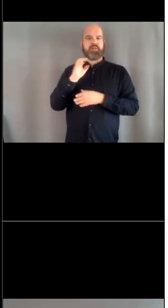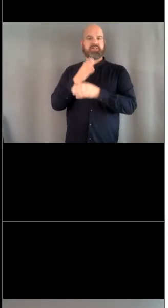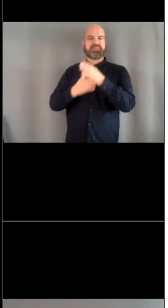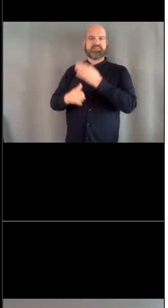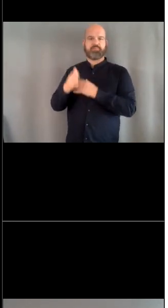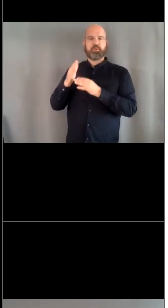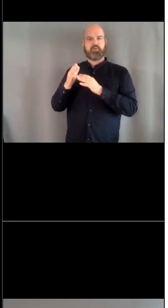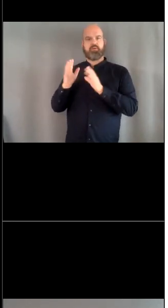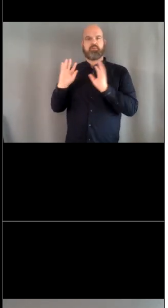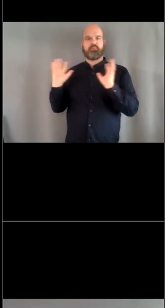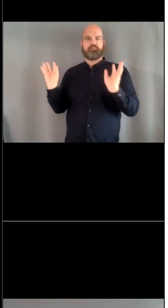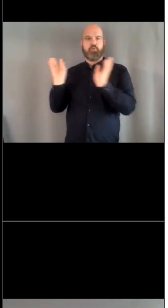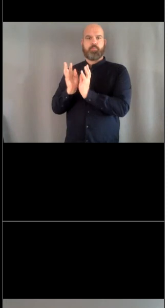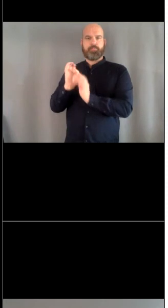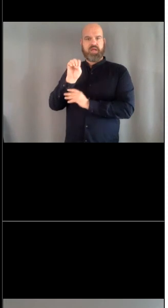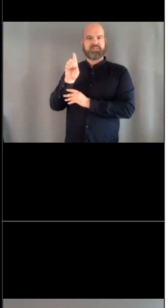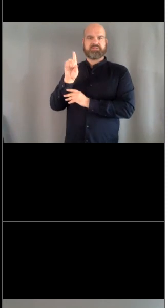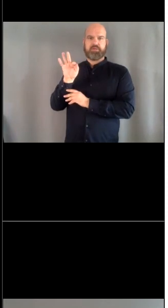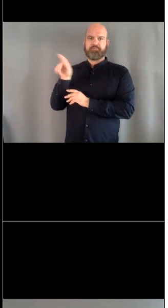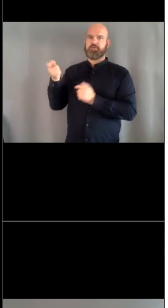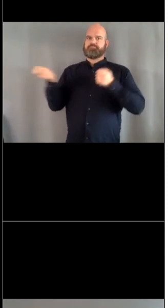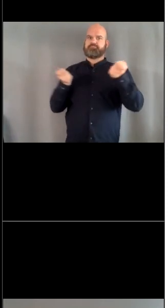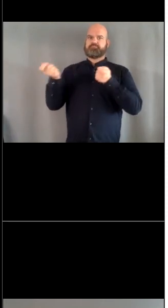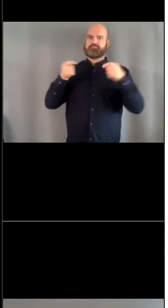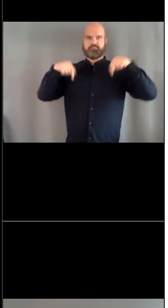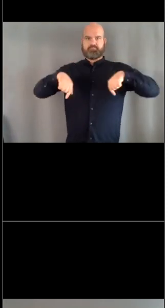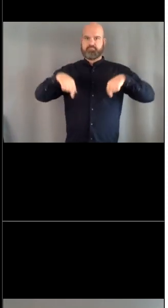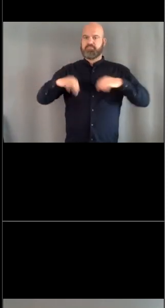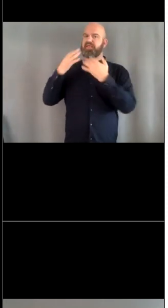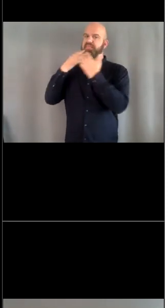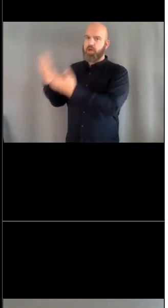and especially to our interpreters Lissa, Bo, Christine